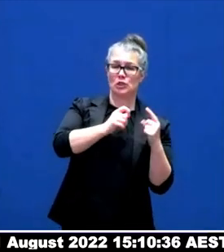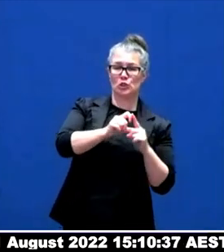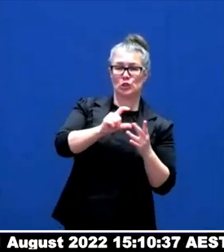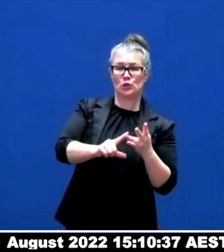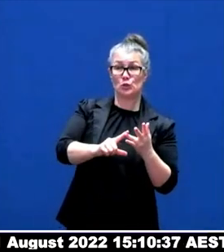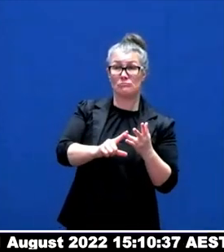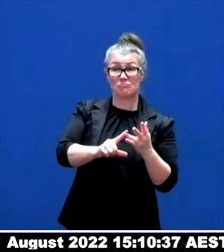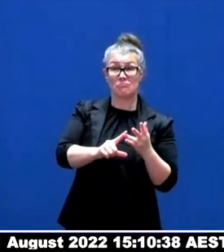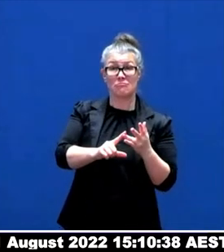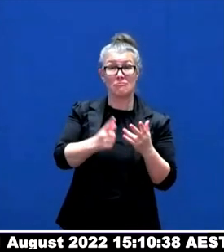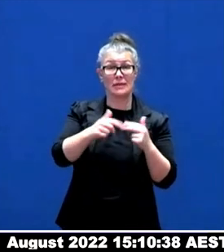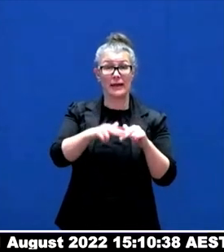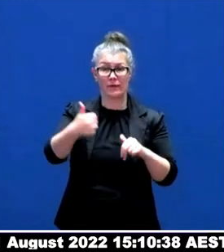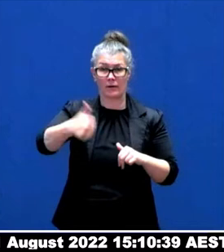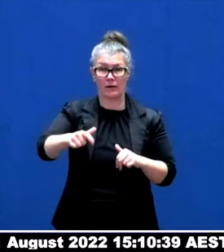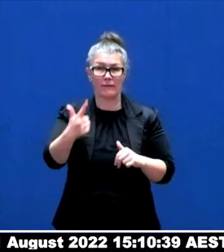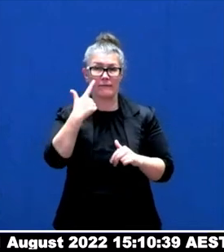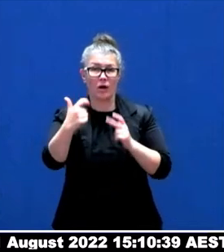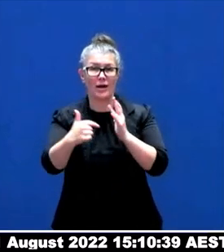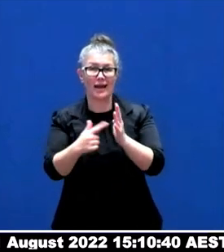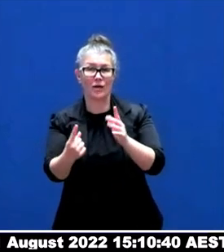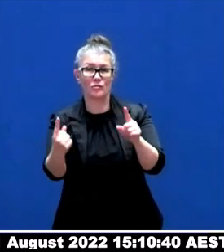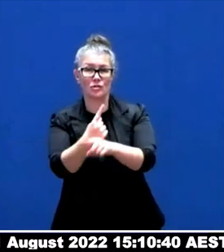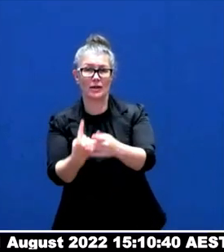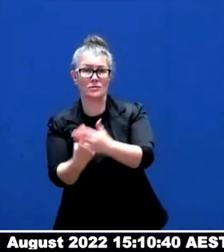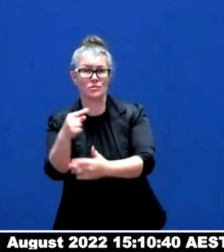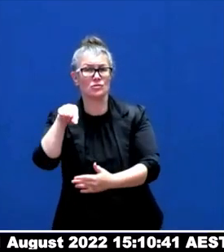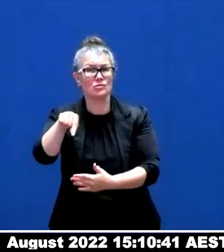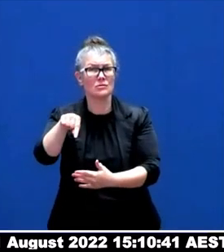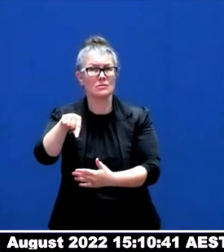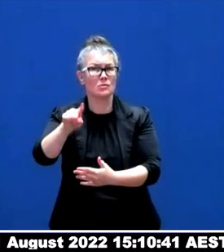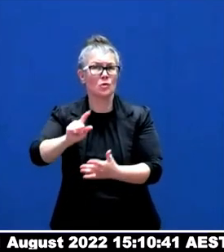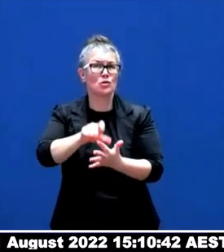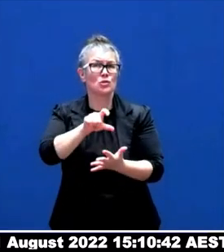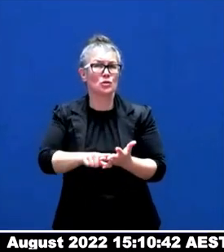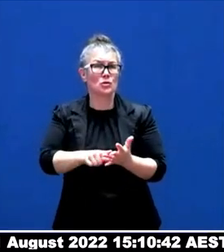it wants to explore whether the change is the result of the genuine exercise of choice